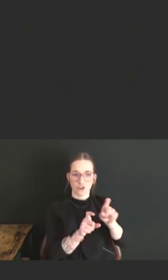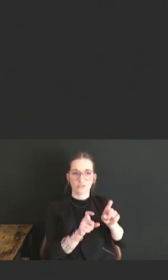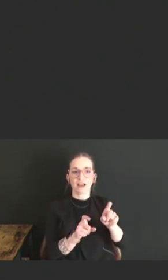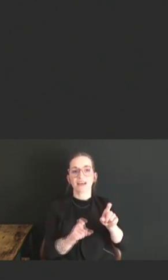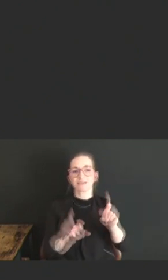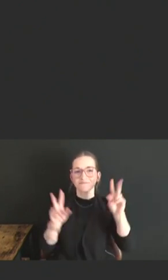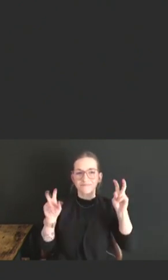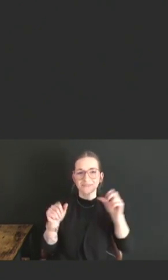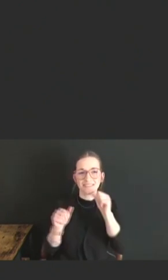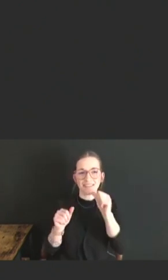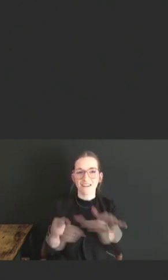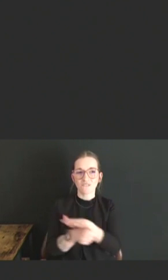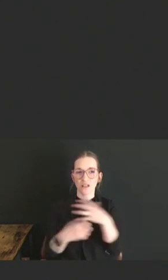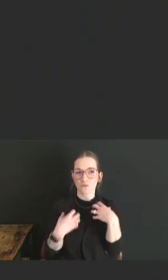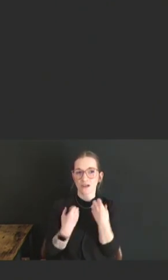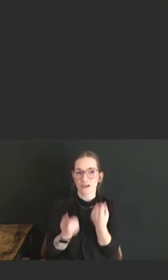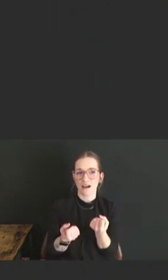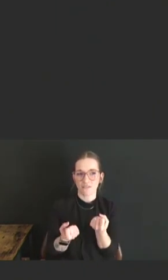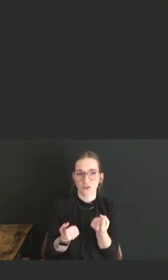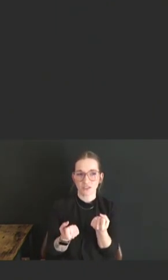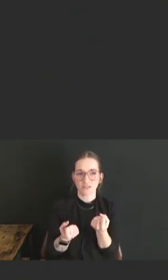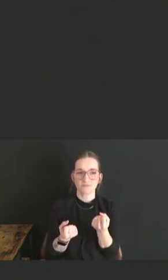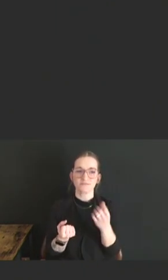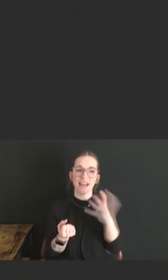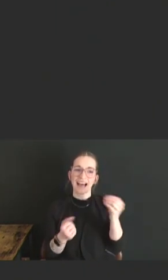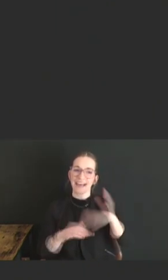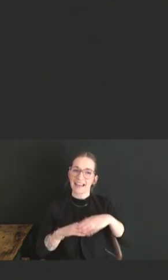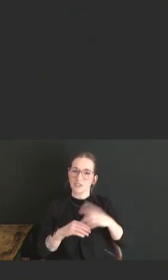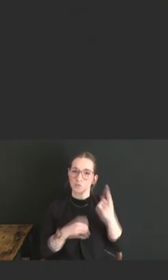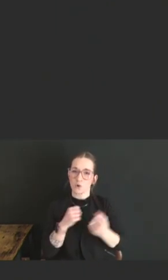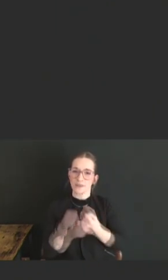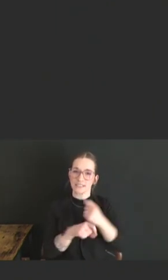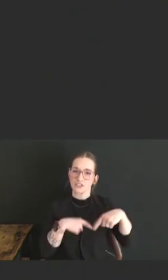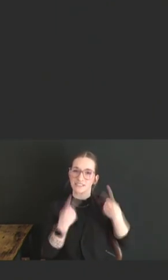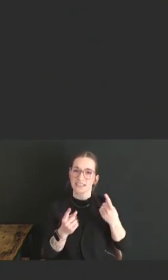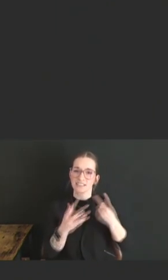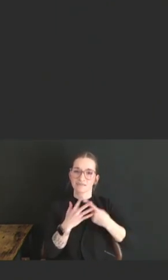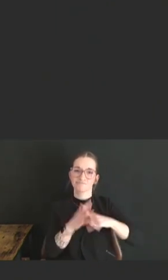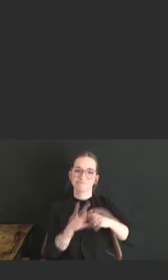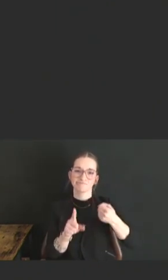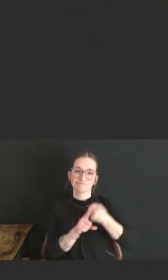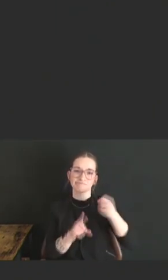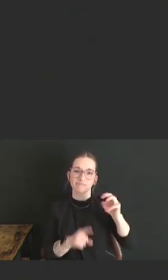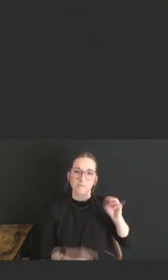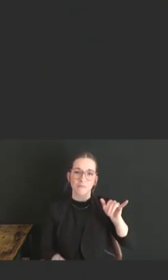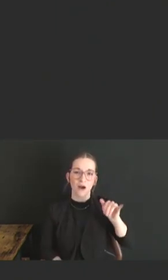and who were at least one year post-myocarditis onset. If you follow the diagram to the left,